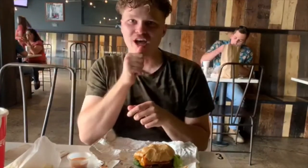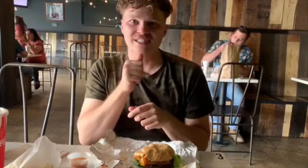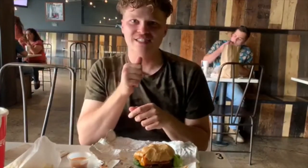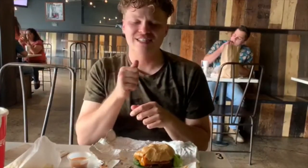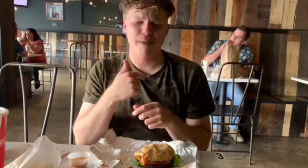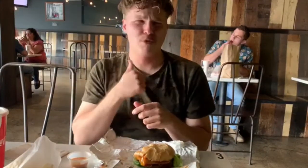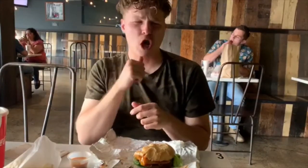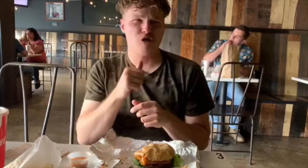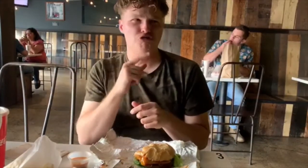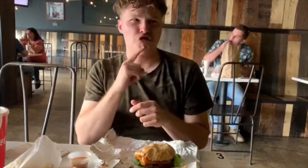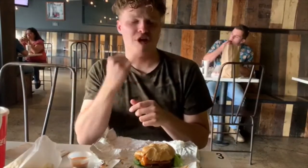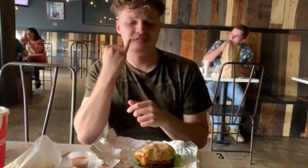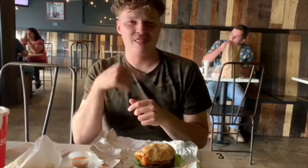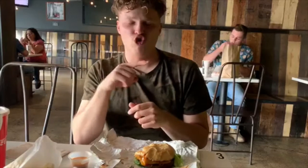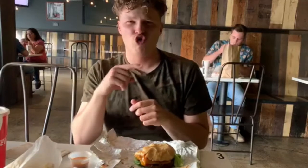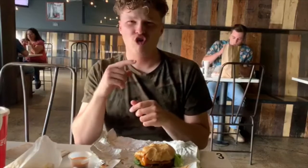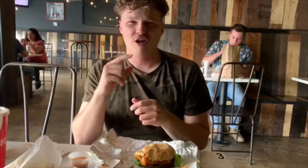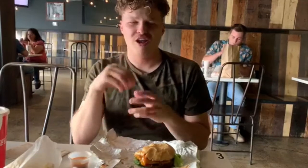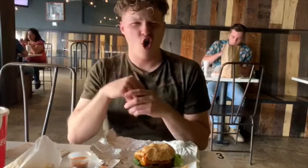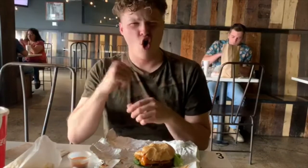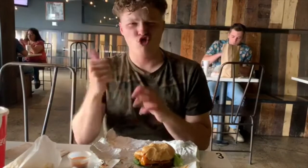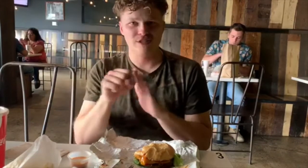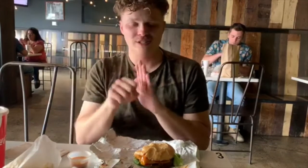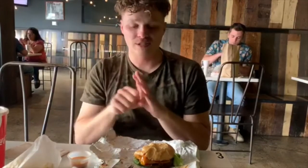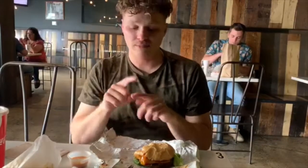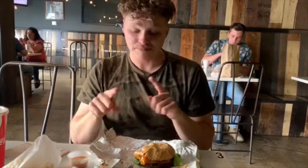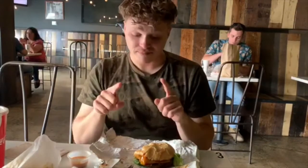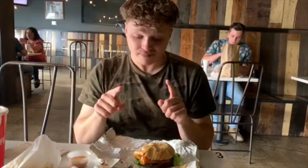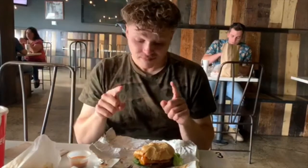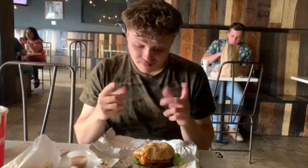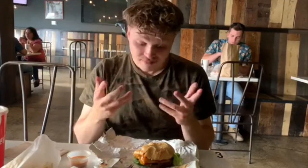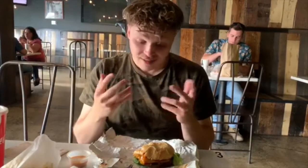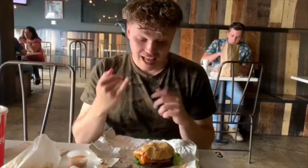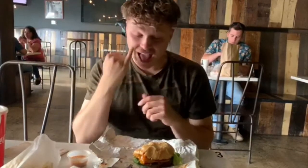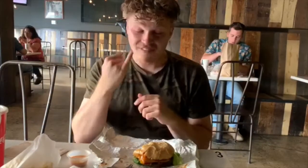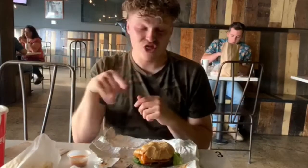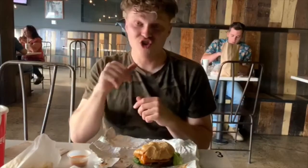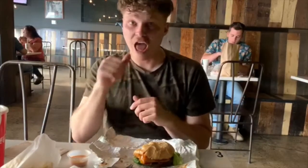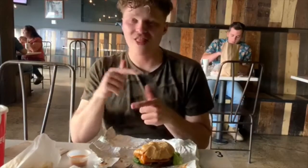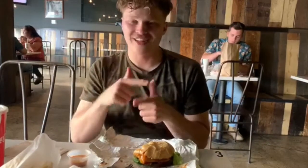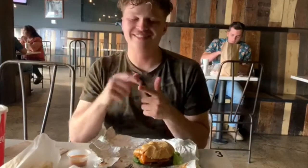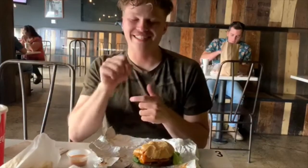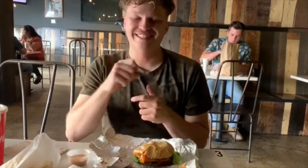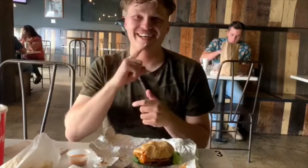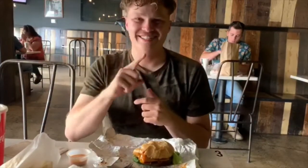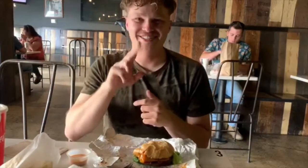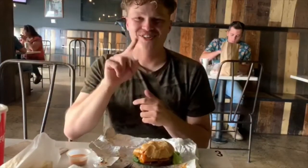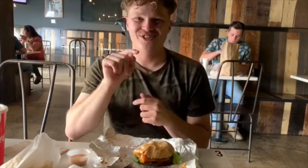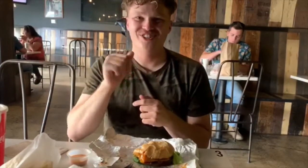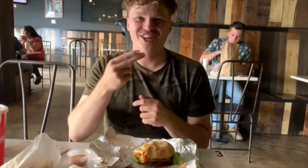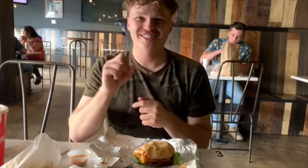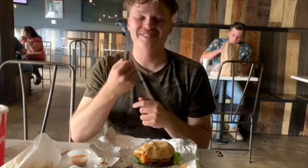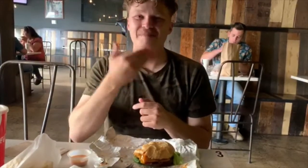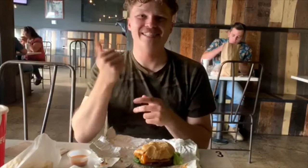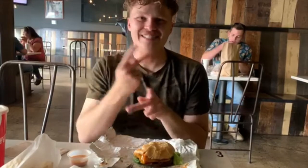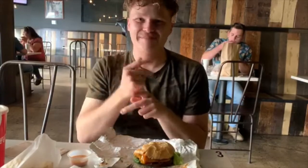I'm not sure if they're in other states..... But... if they're not, then it is definitely Utah's best kept secret.